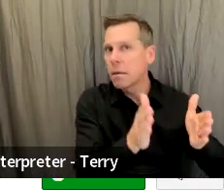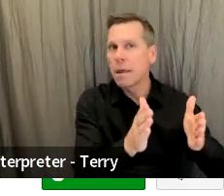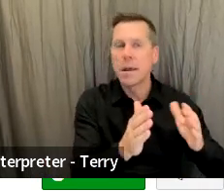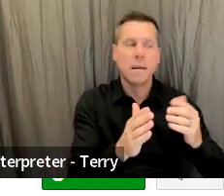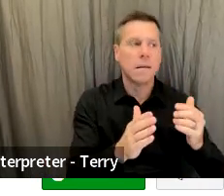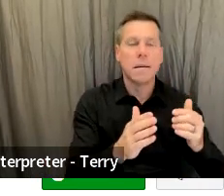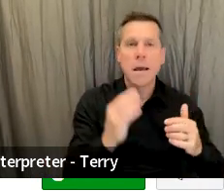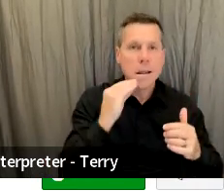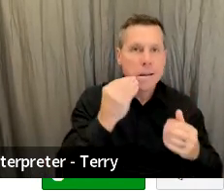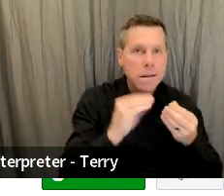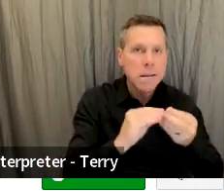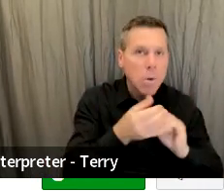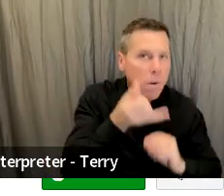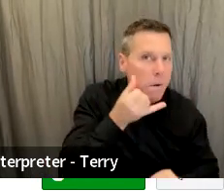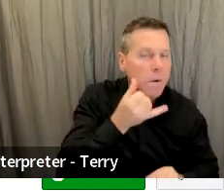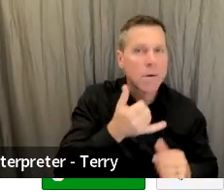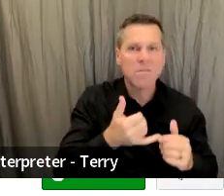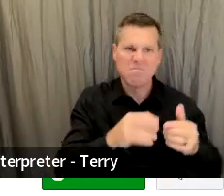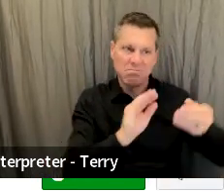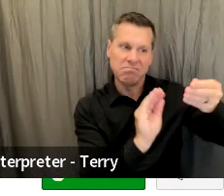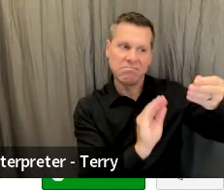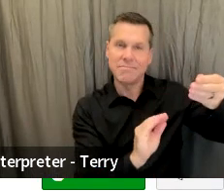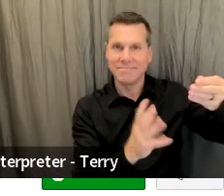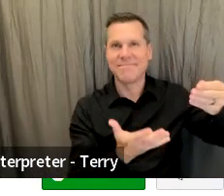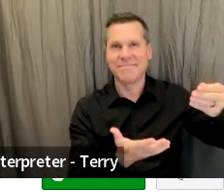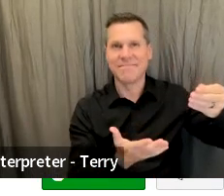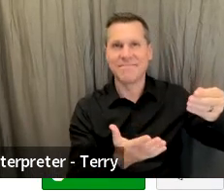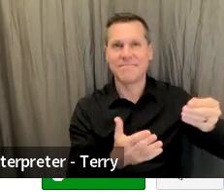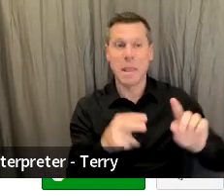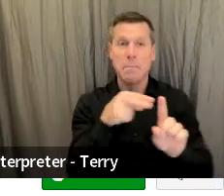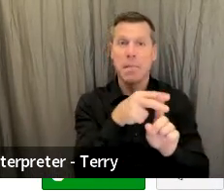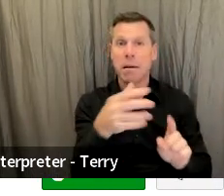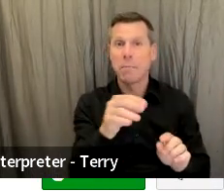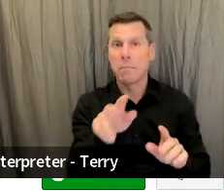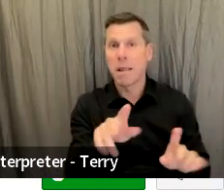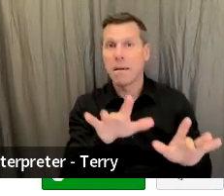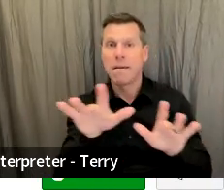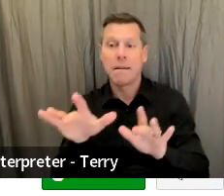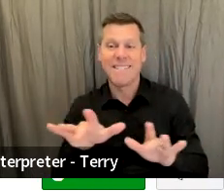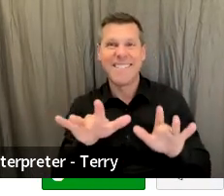And you can see in the plug and play course. We were really careful to go through and anywhere that the instructor